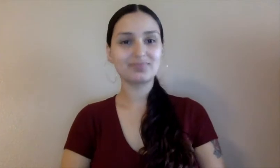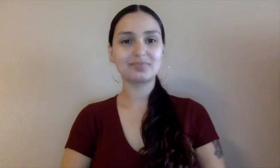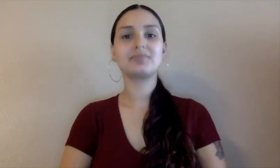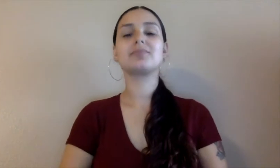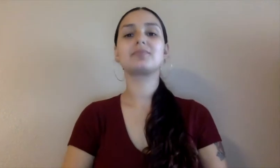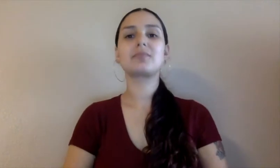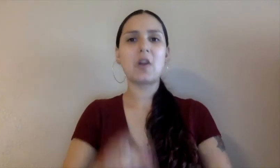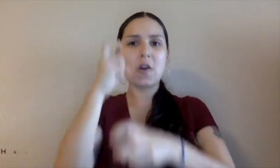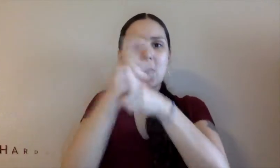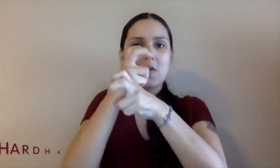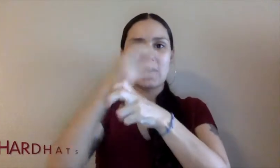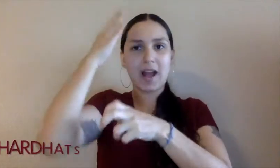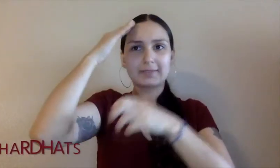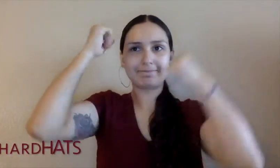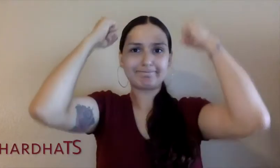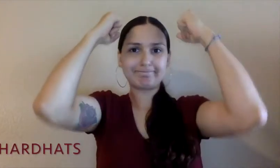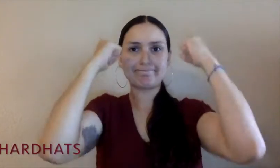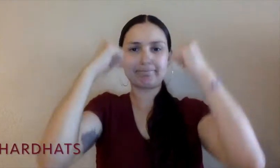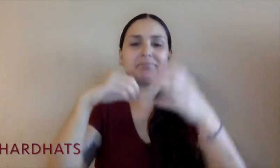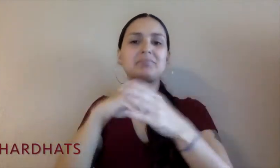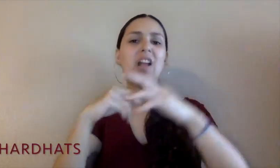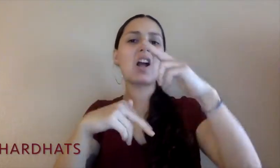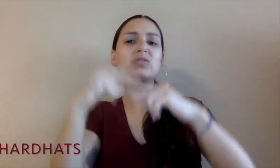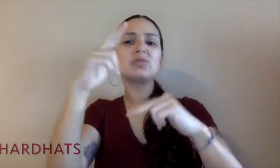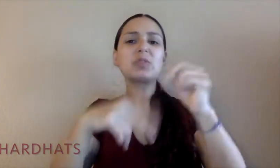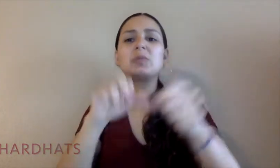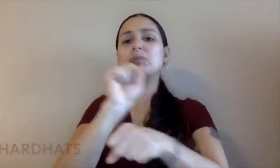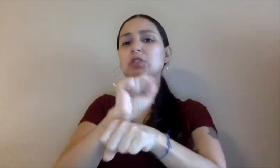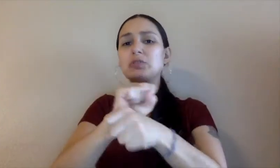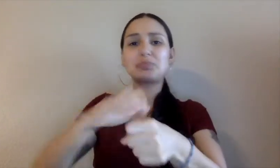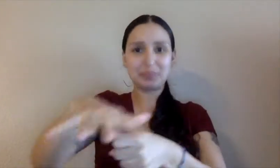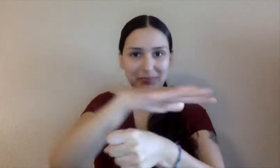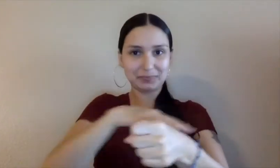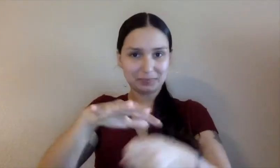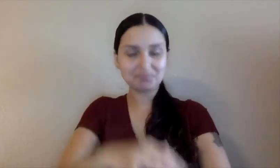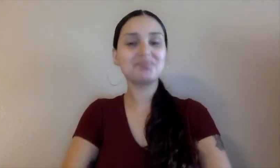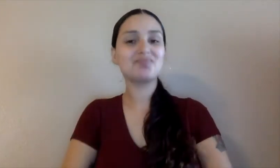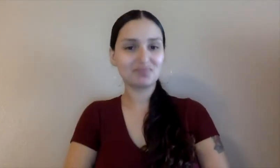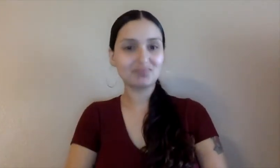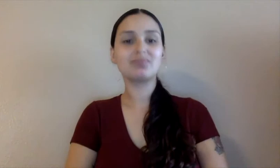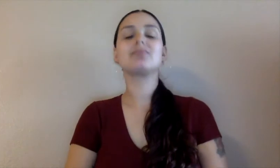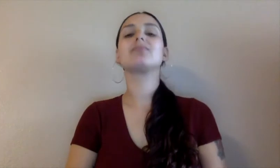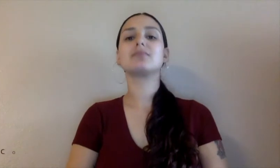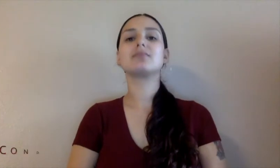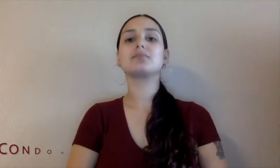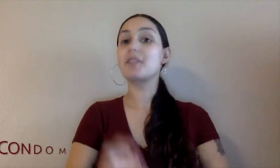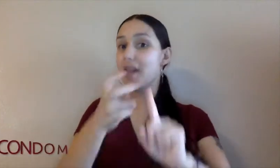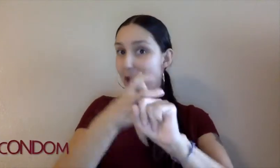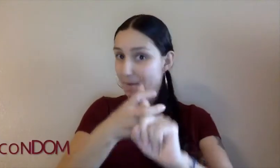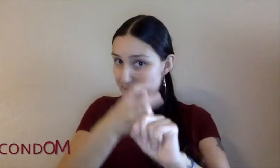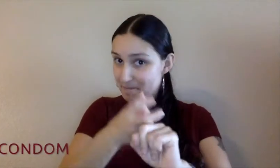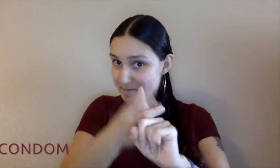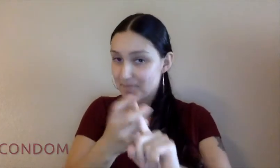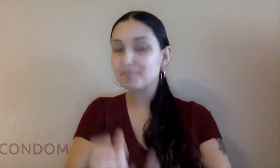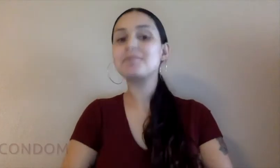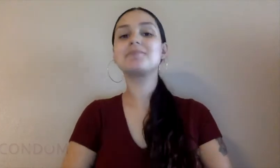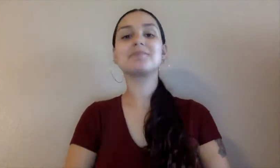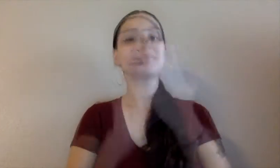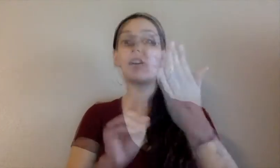Hardhats. Condoms.